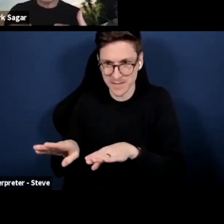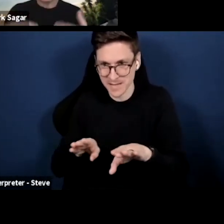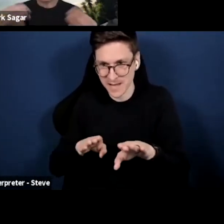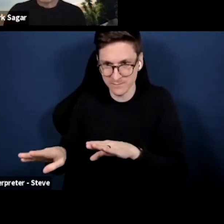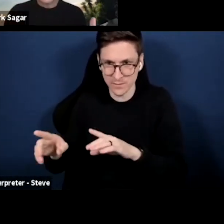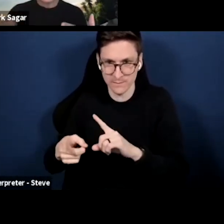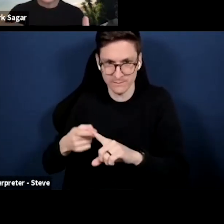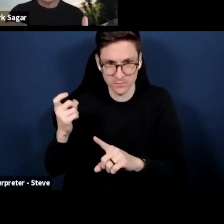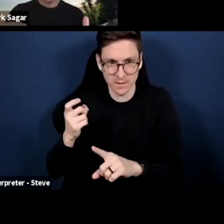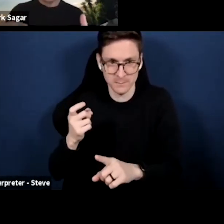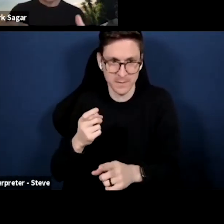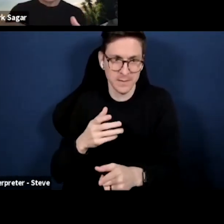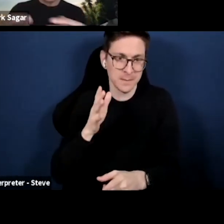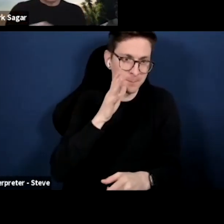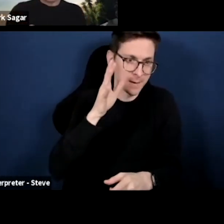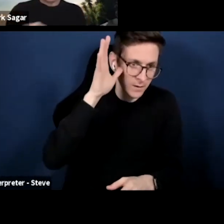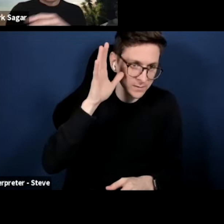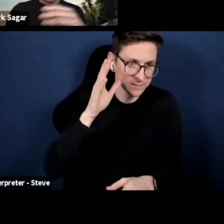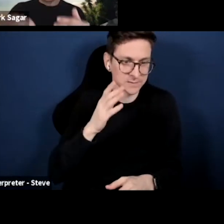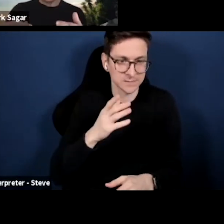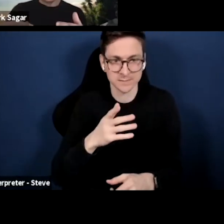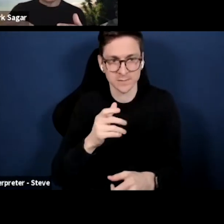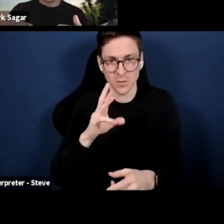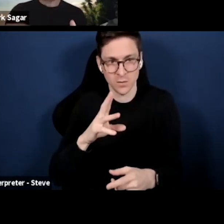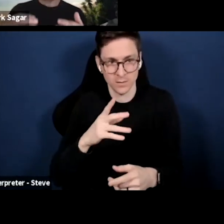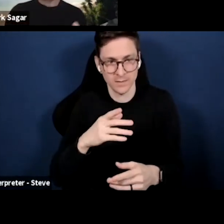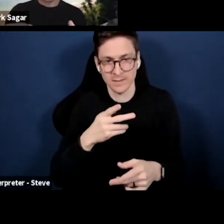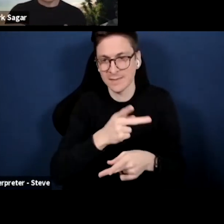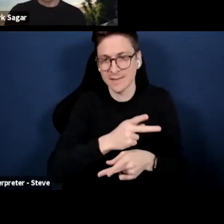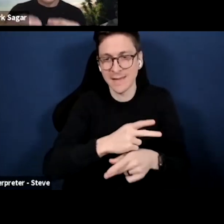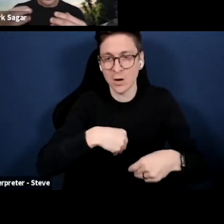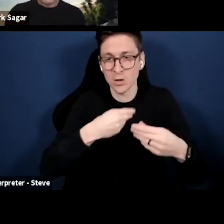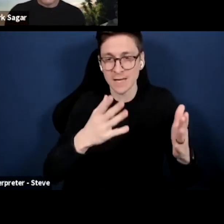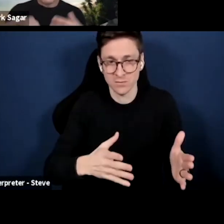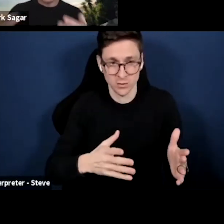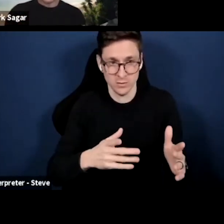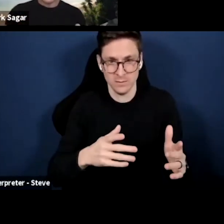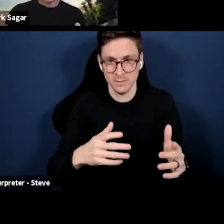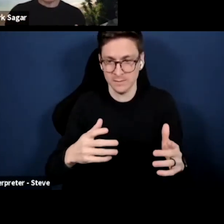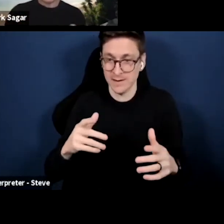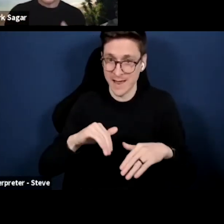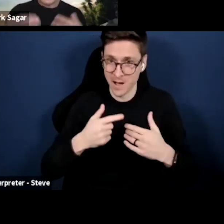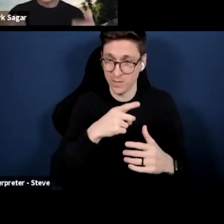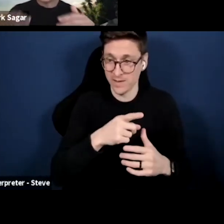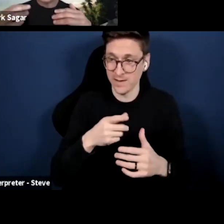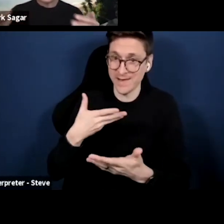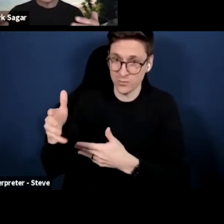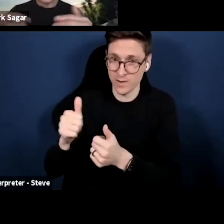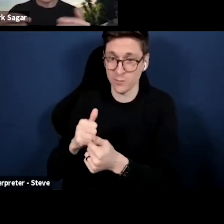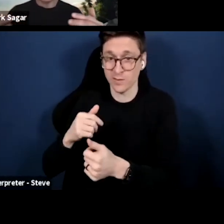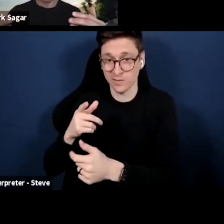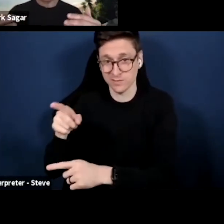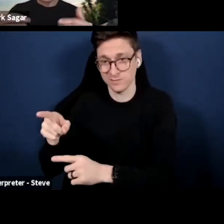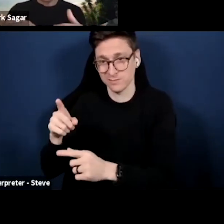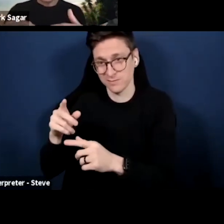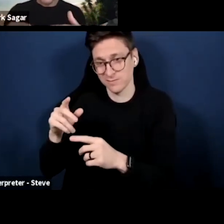interactor with the digital model as they would with a real child and that is how we kind of want